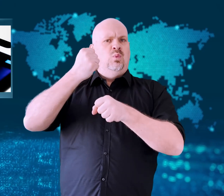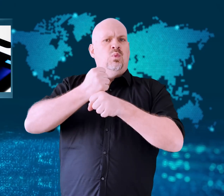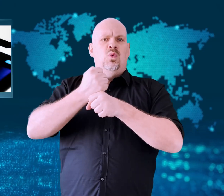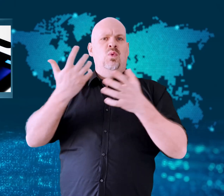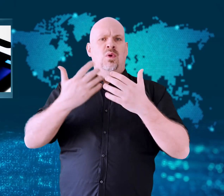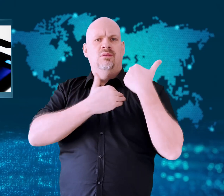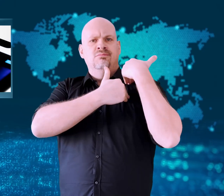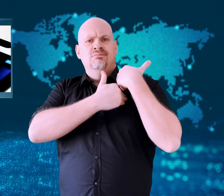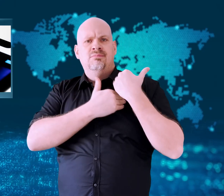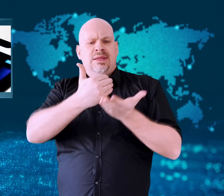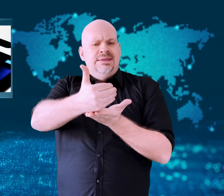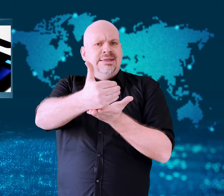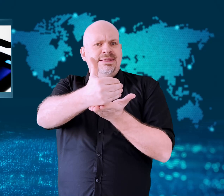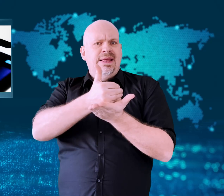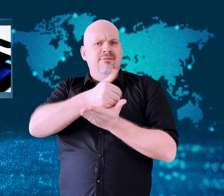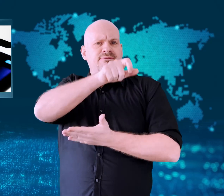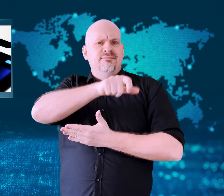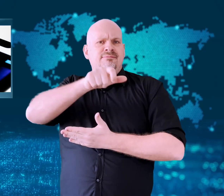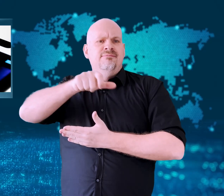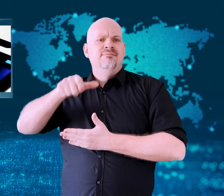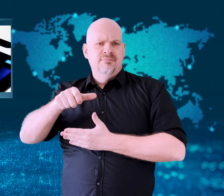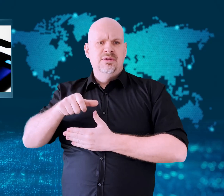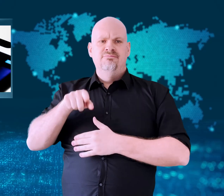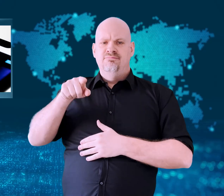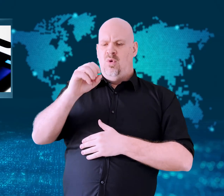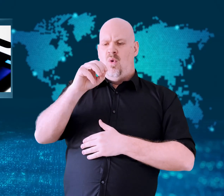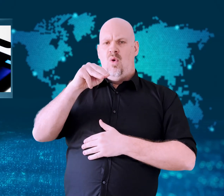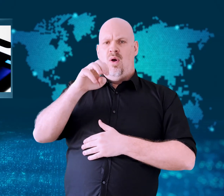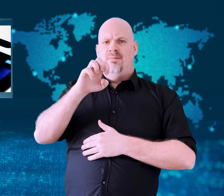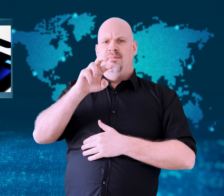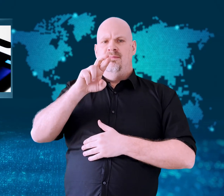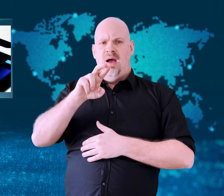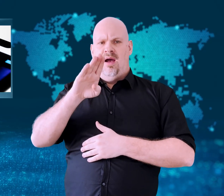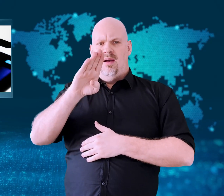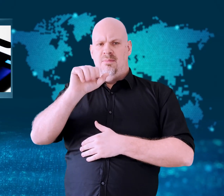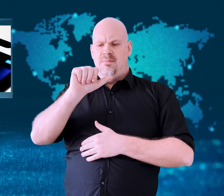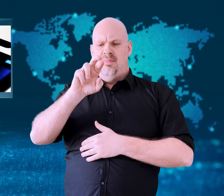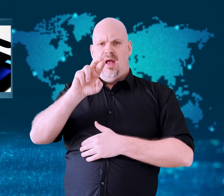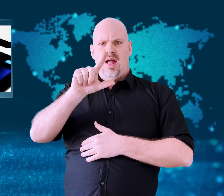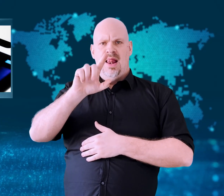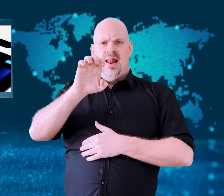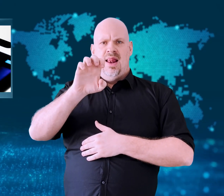Public Security Minister, Omer Barlev,